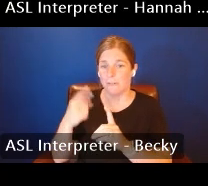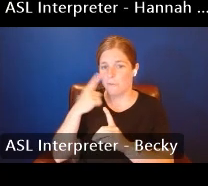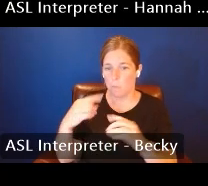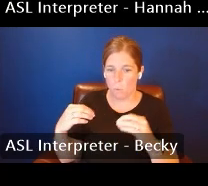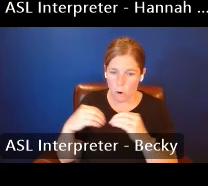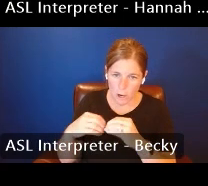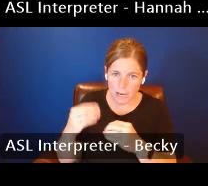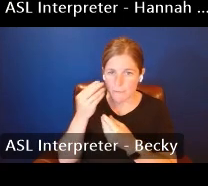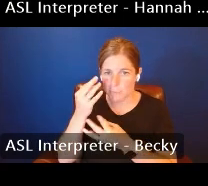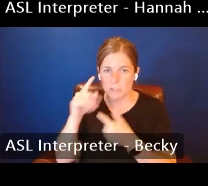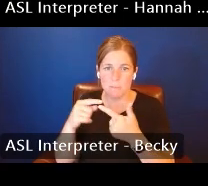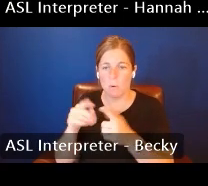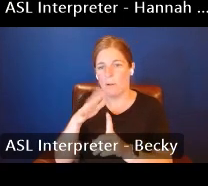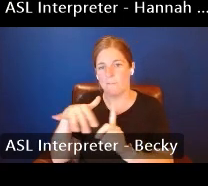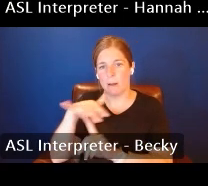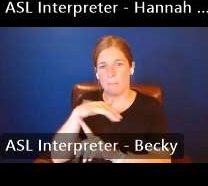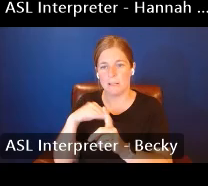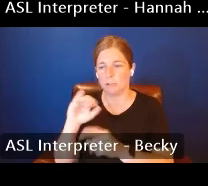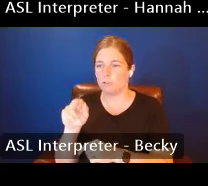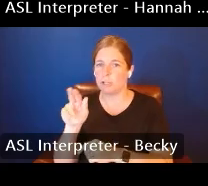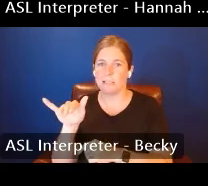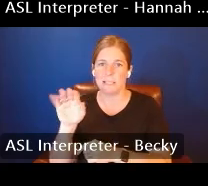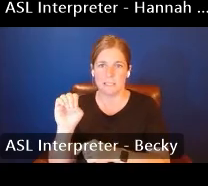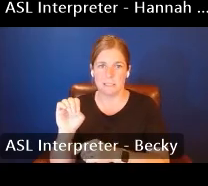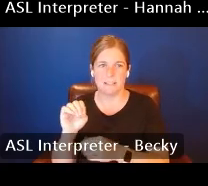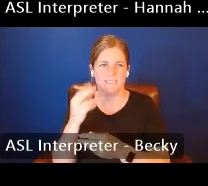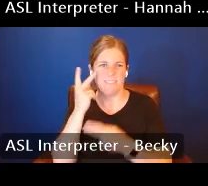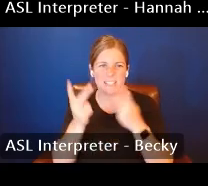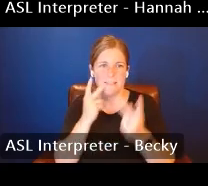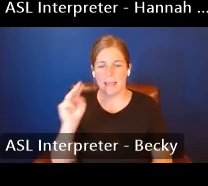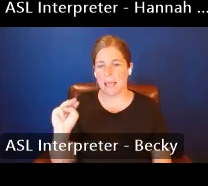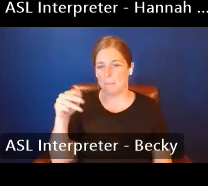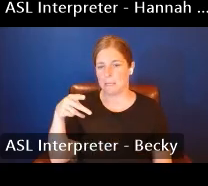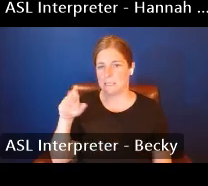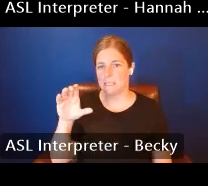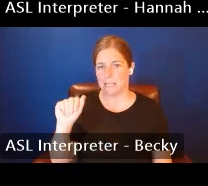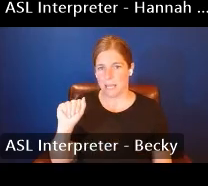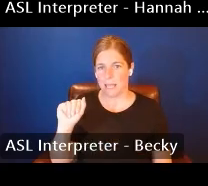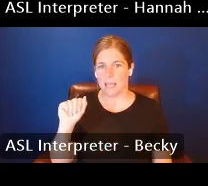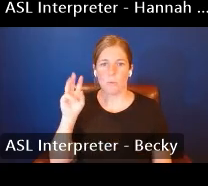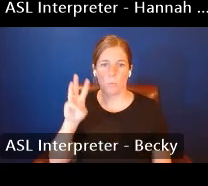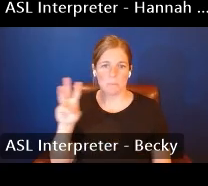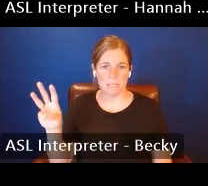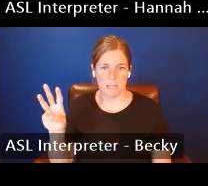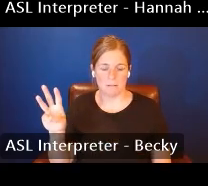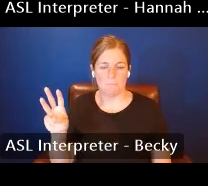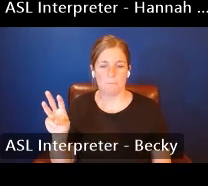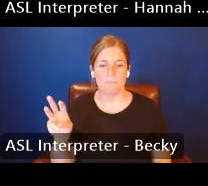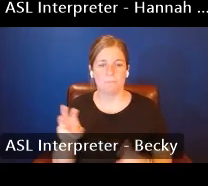please visit the link MPCA's website. Tab panel end. And I was arrowing down